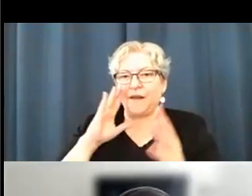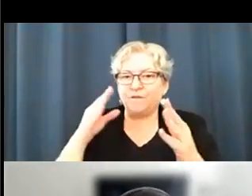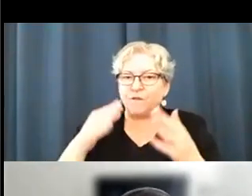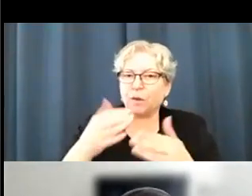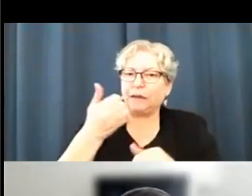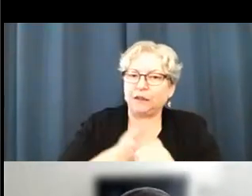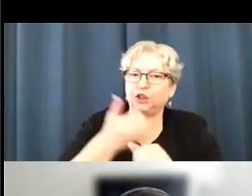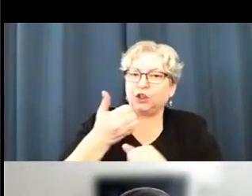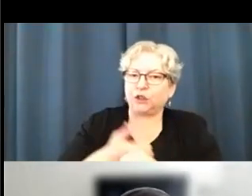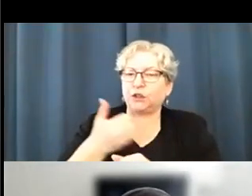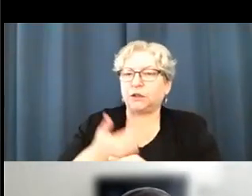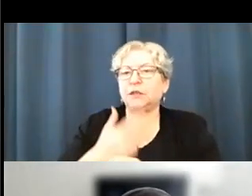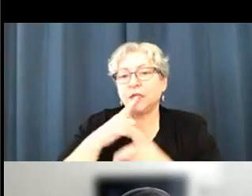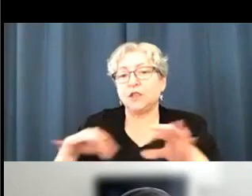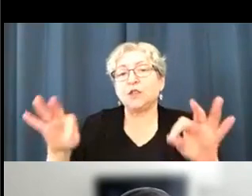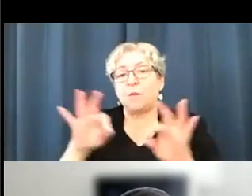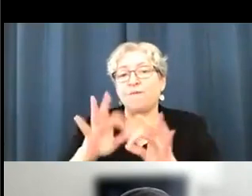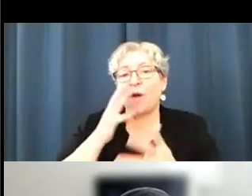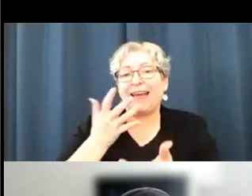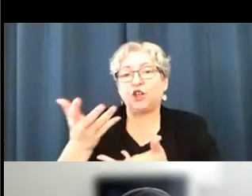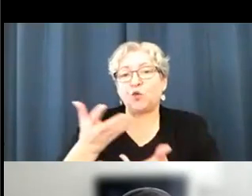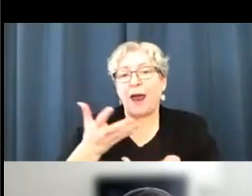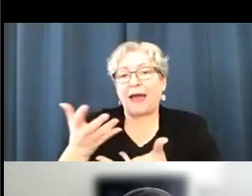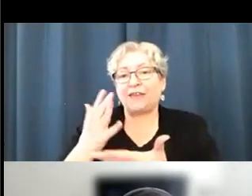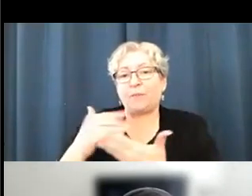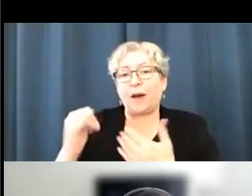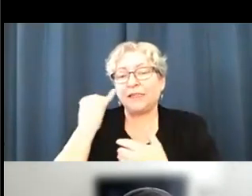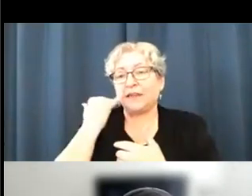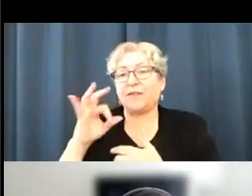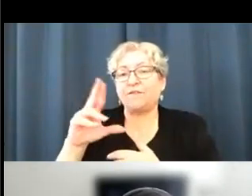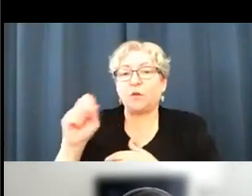It is important for especially interactive elements. So, if the focus is jumping around like that,